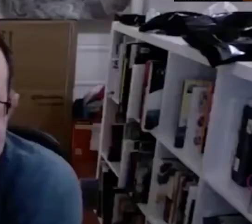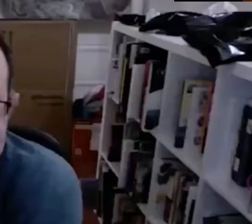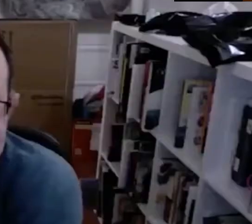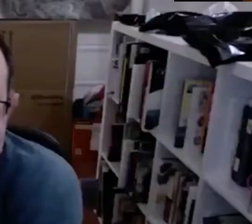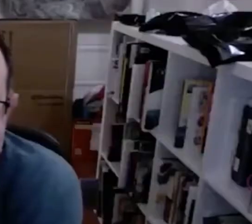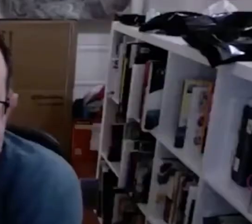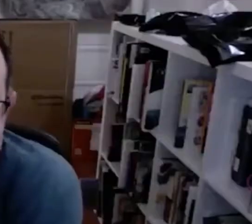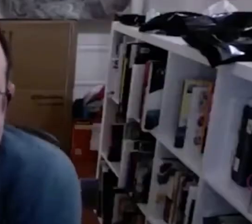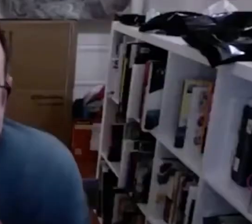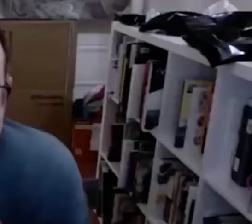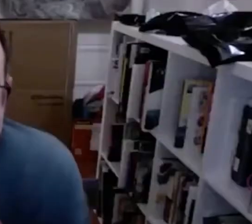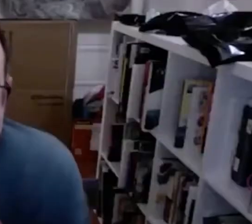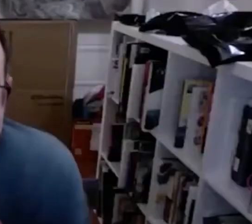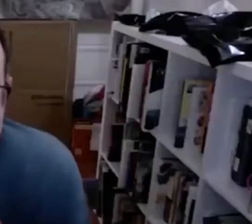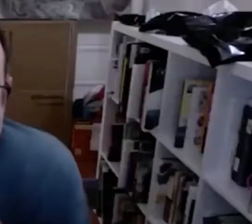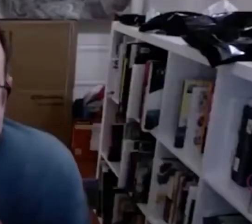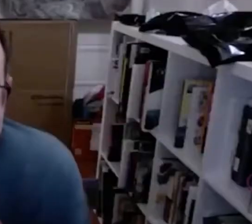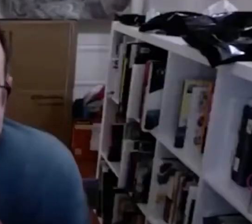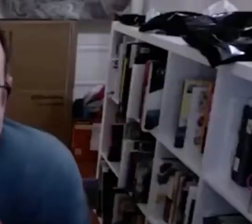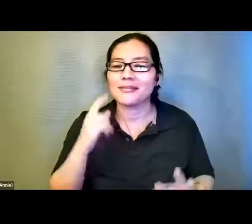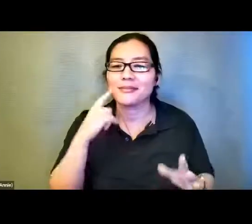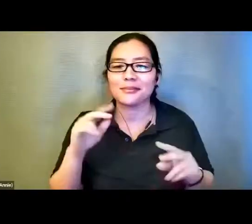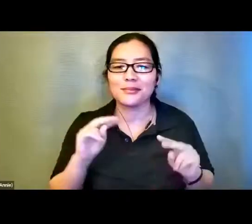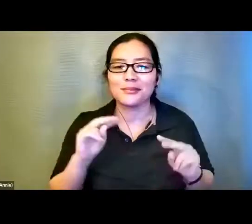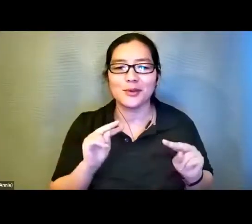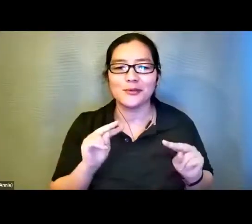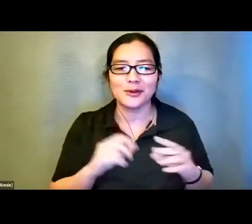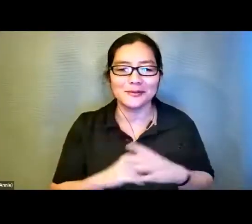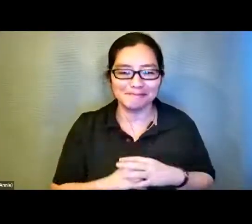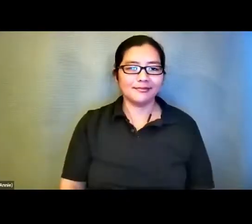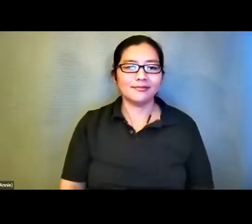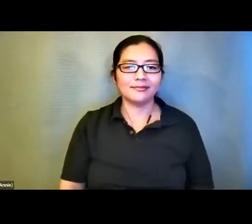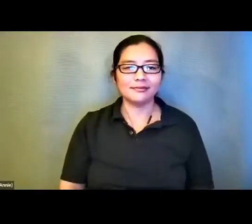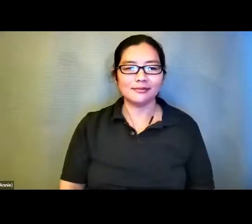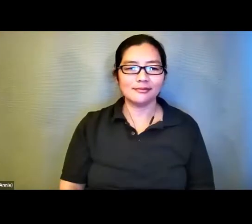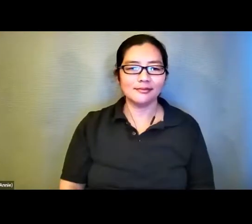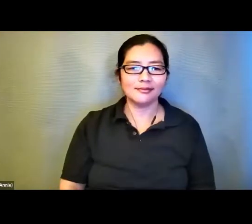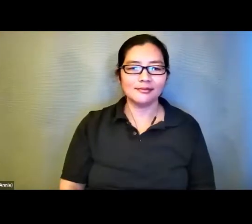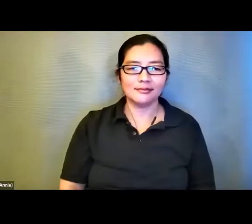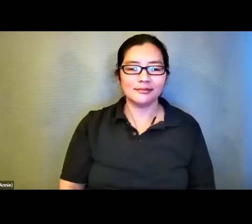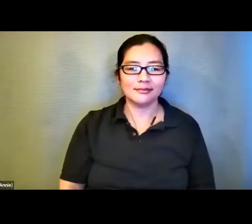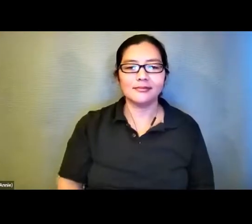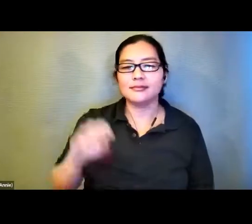Emily Beitiks: Well, thank you to